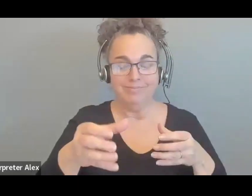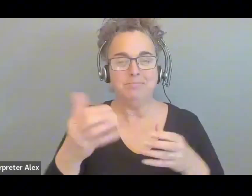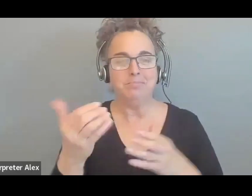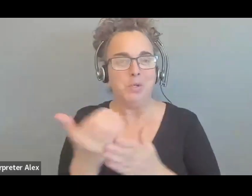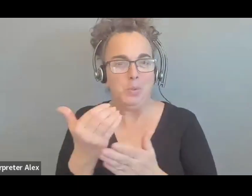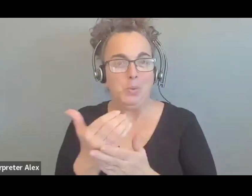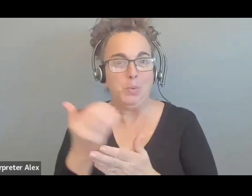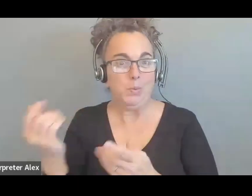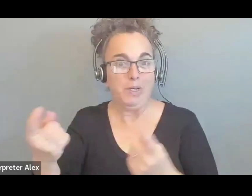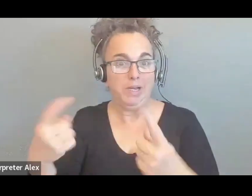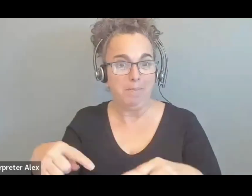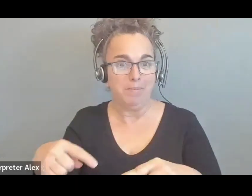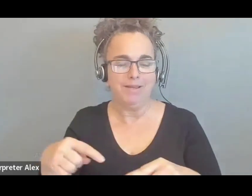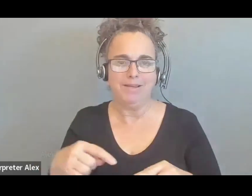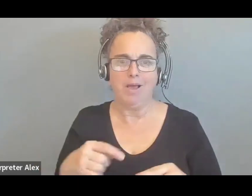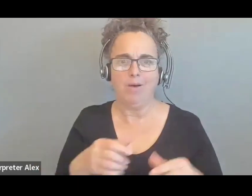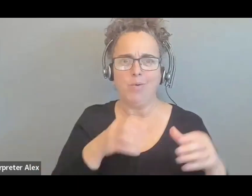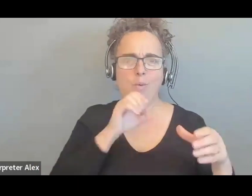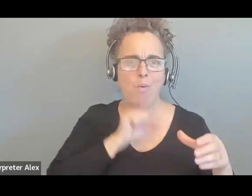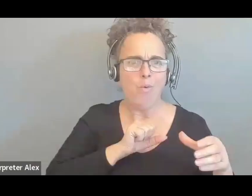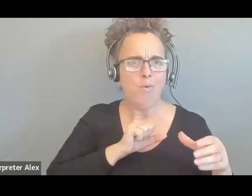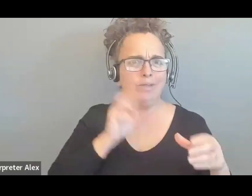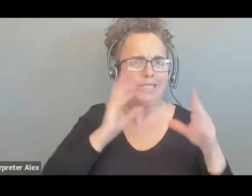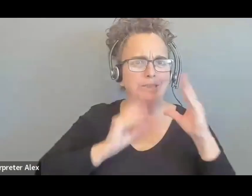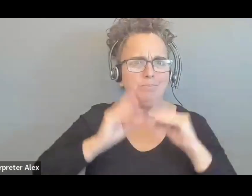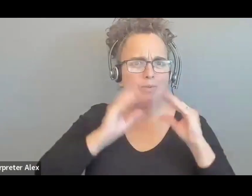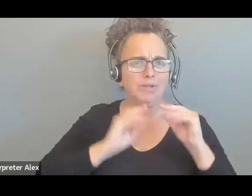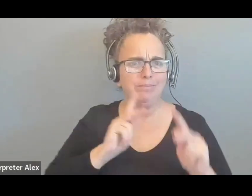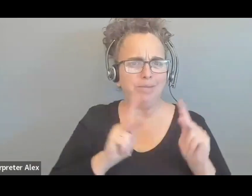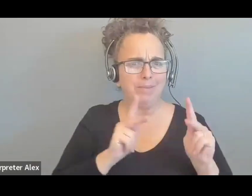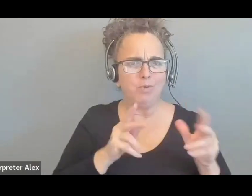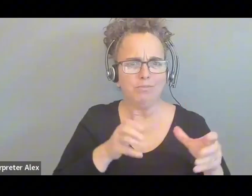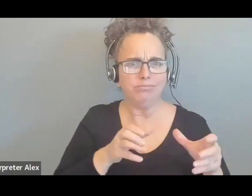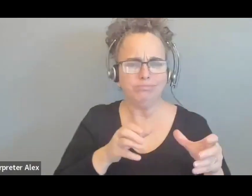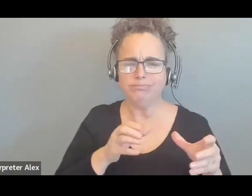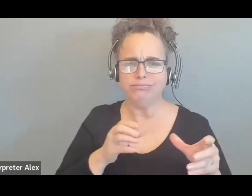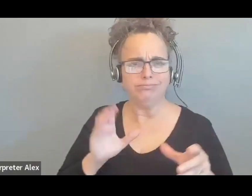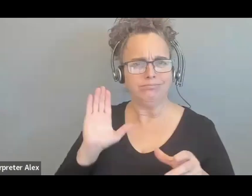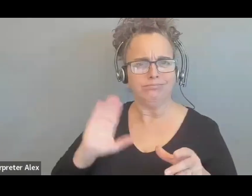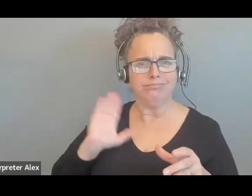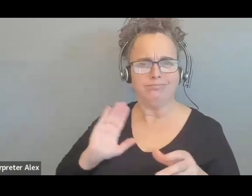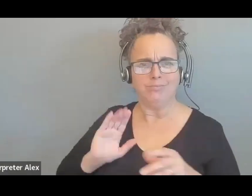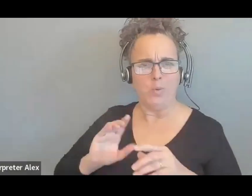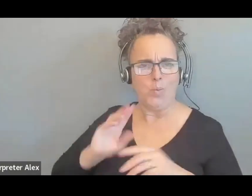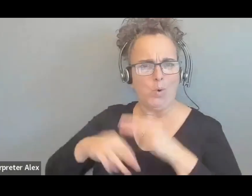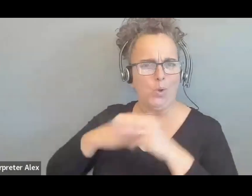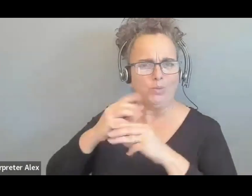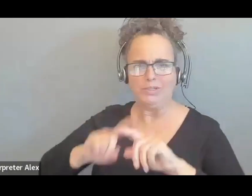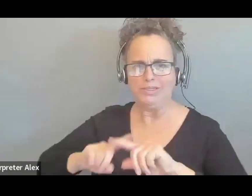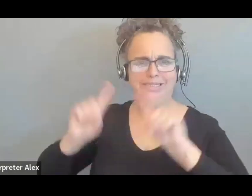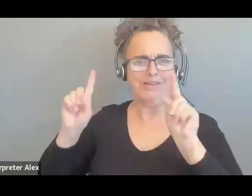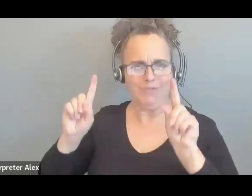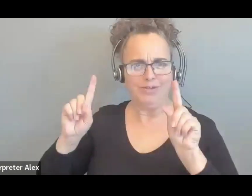world that was slightly different. And so I think that emerging leaders and the folks that are hopefully on this call in